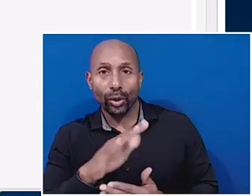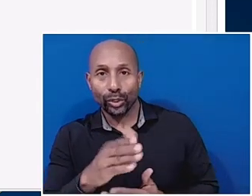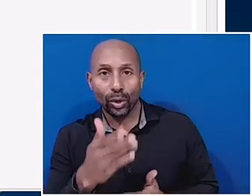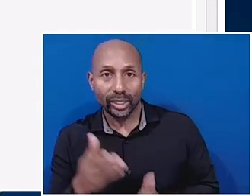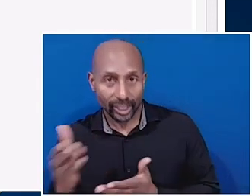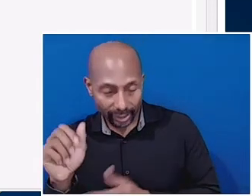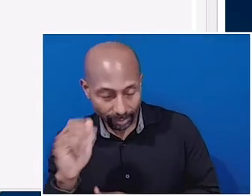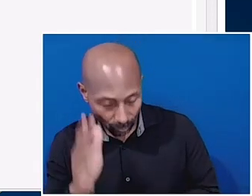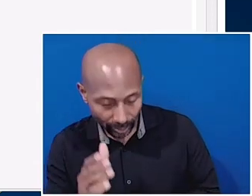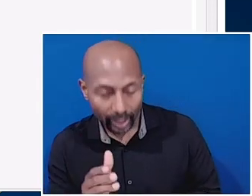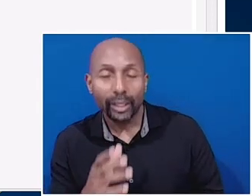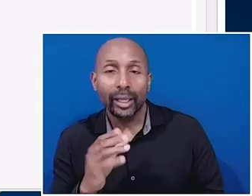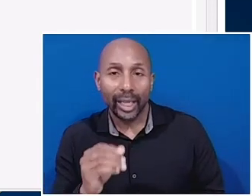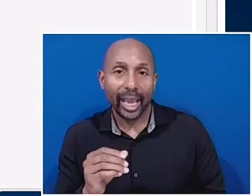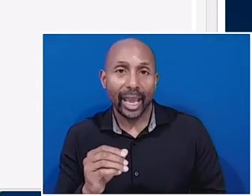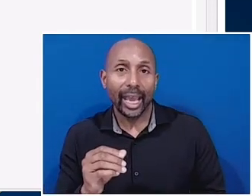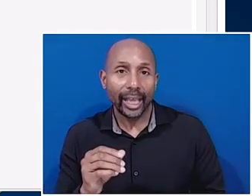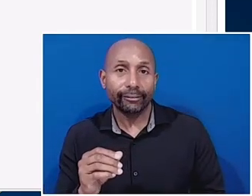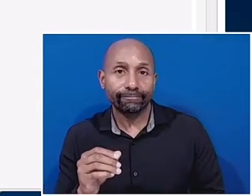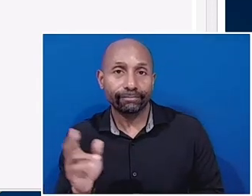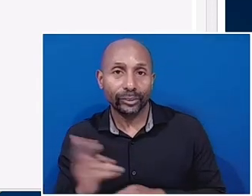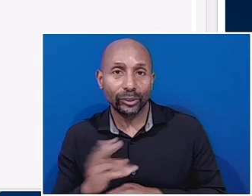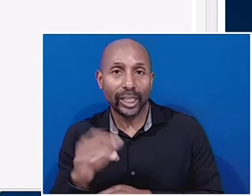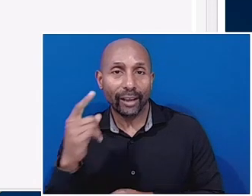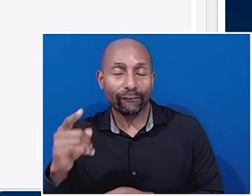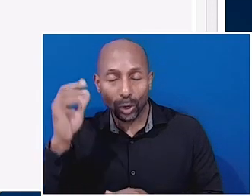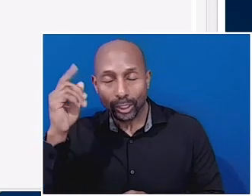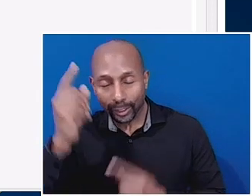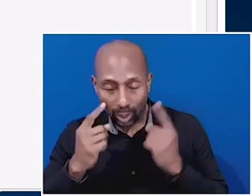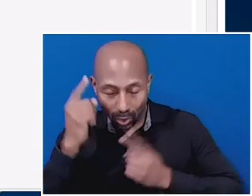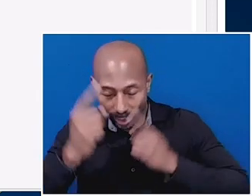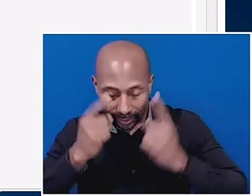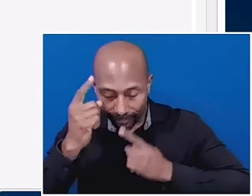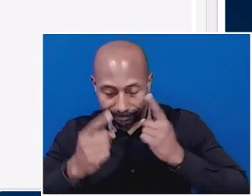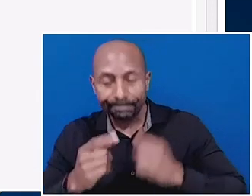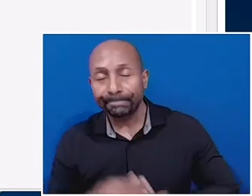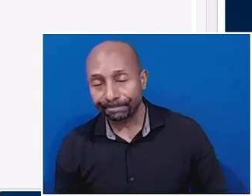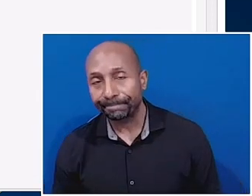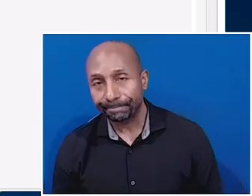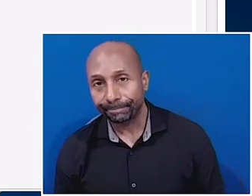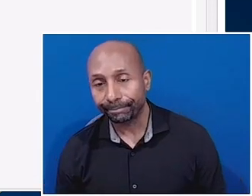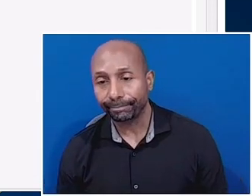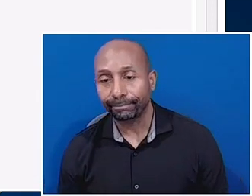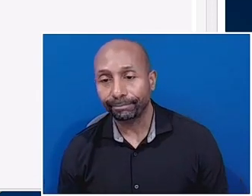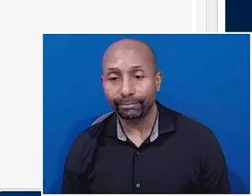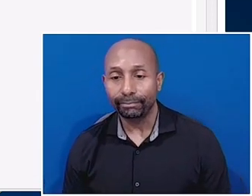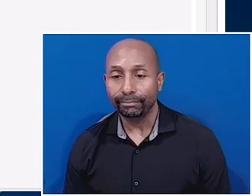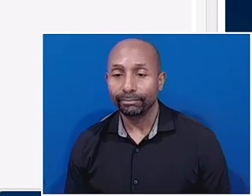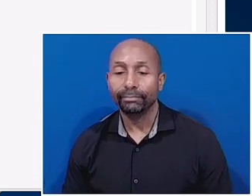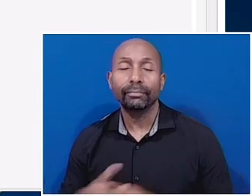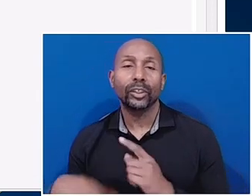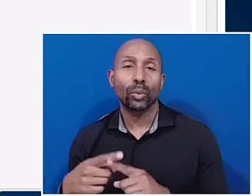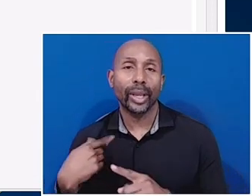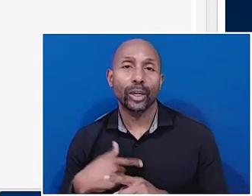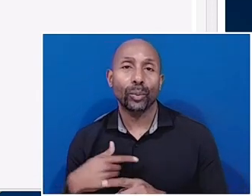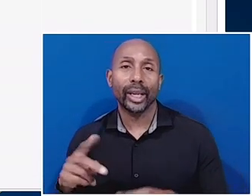take those into consideration, you know, when we review this for the next session